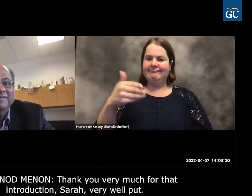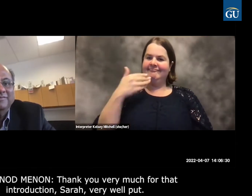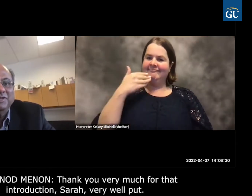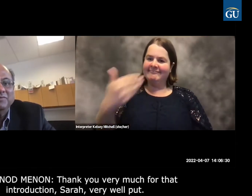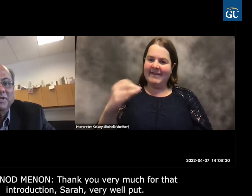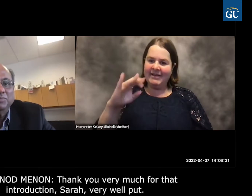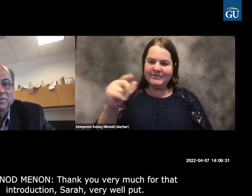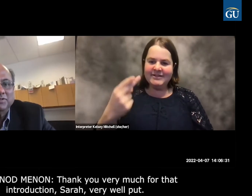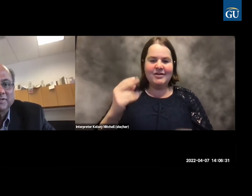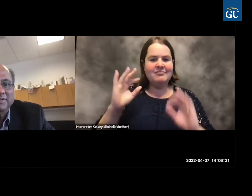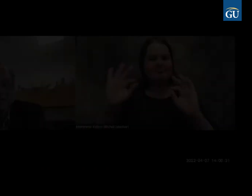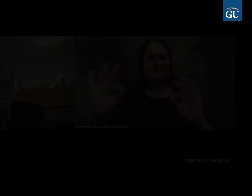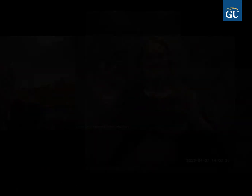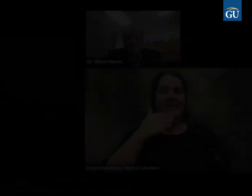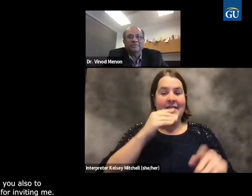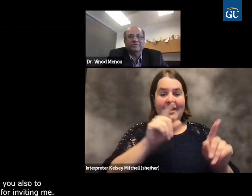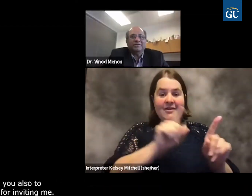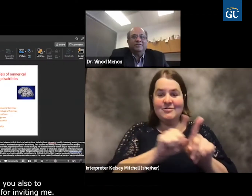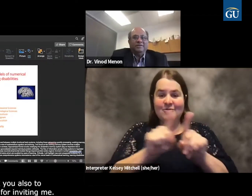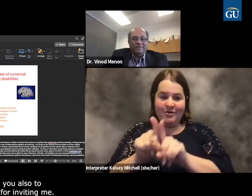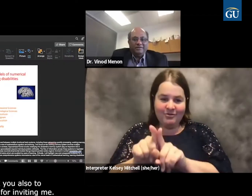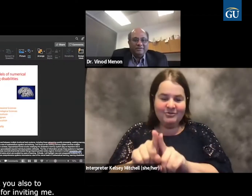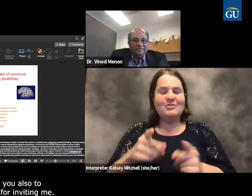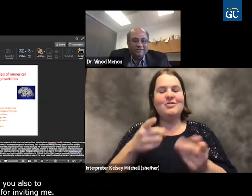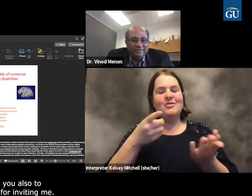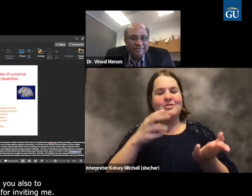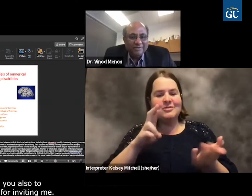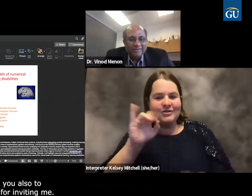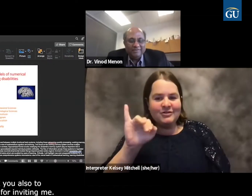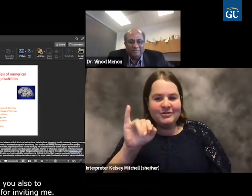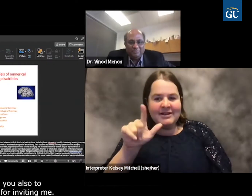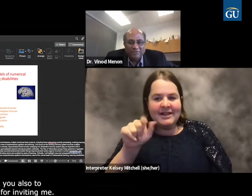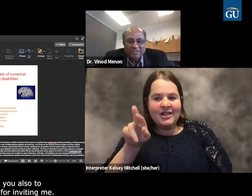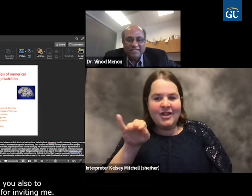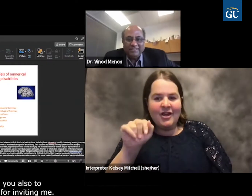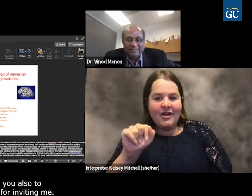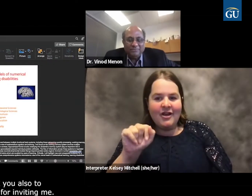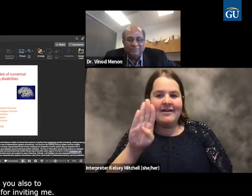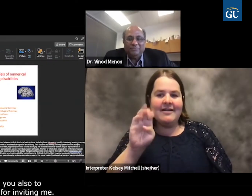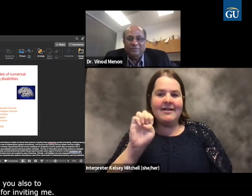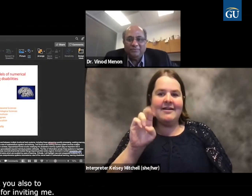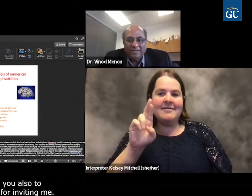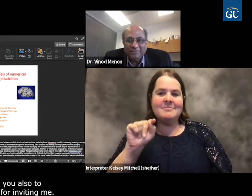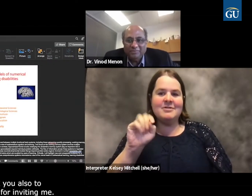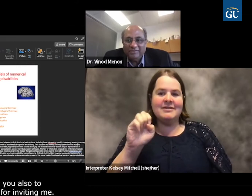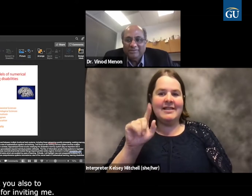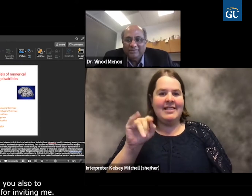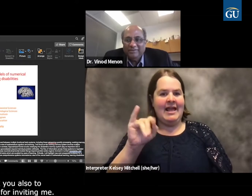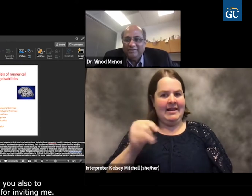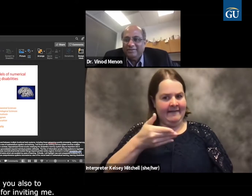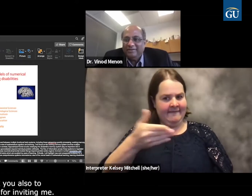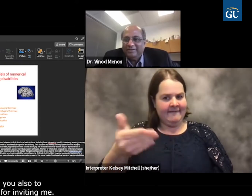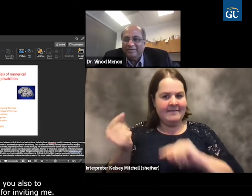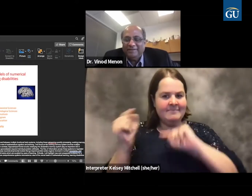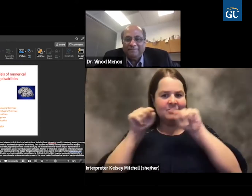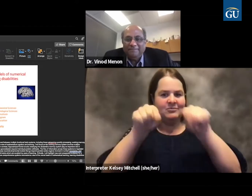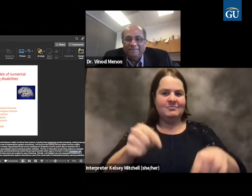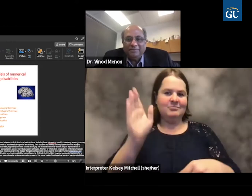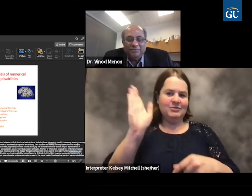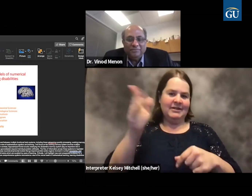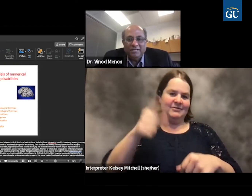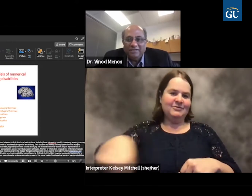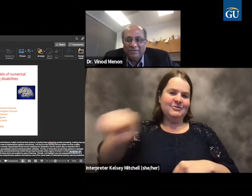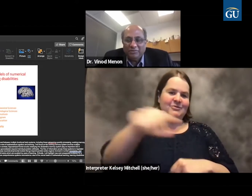very well put so to dr